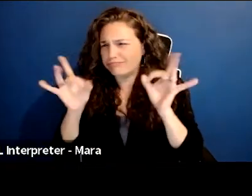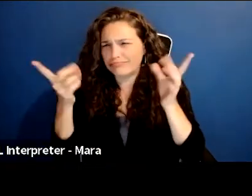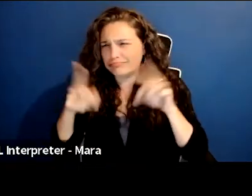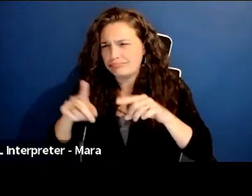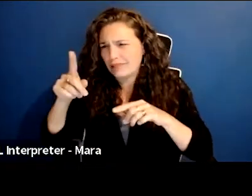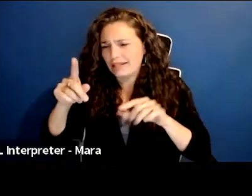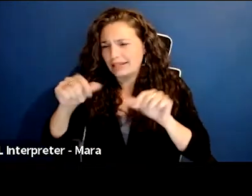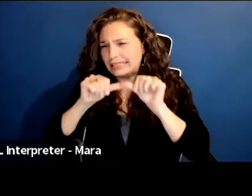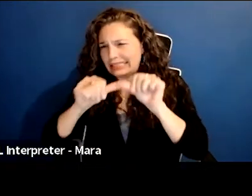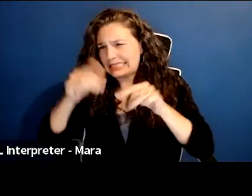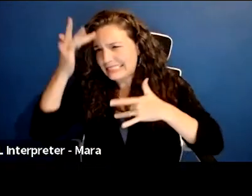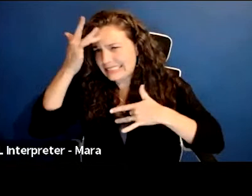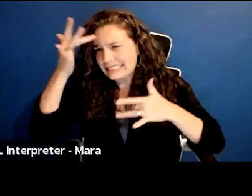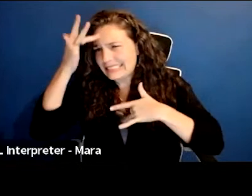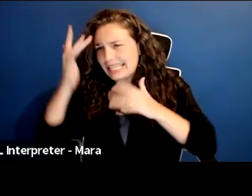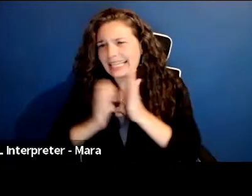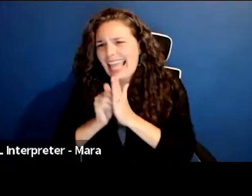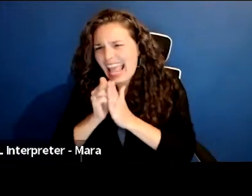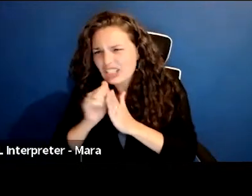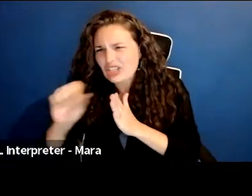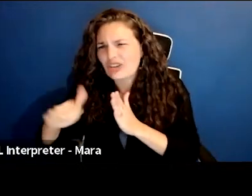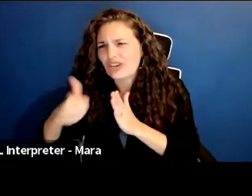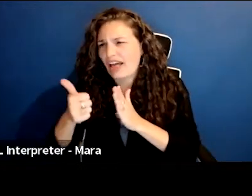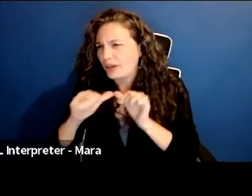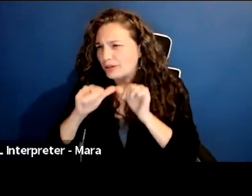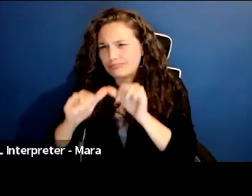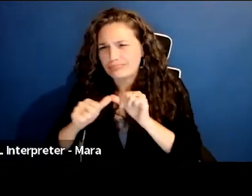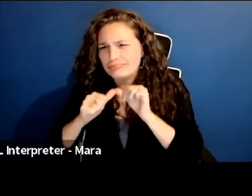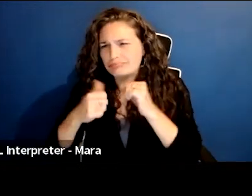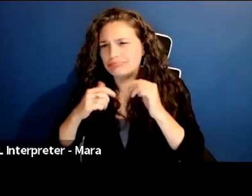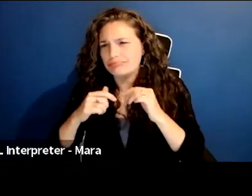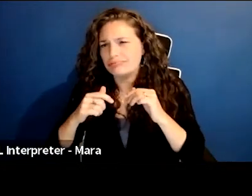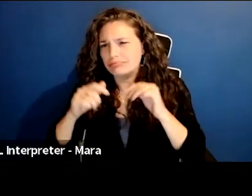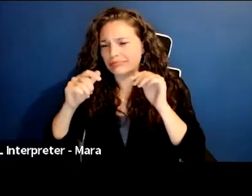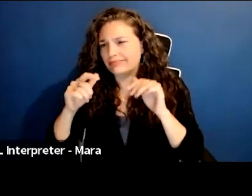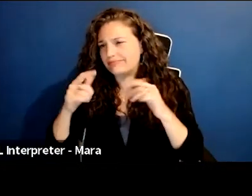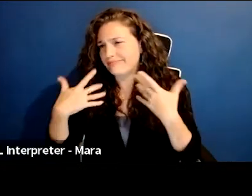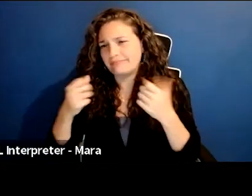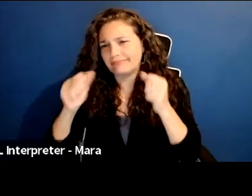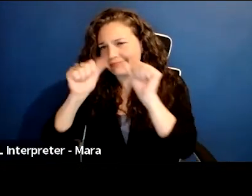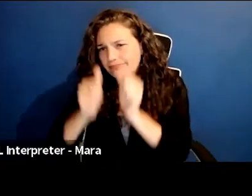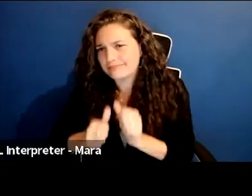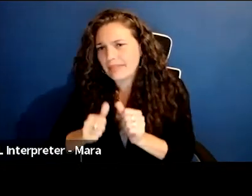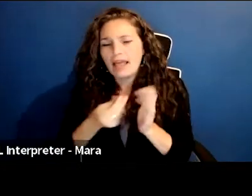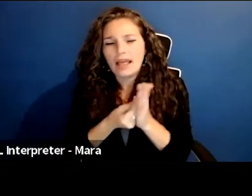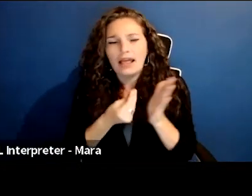or other kinds of illnesses like this. This is a fund that helps bridge the gap